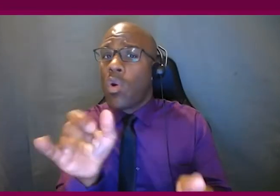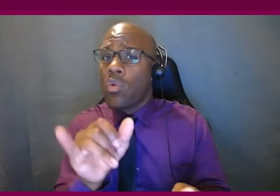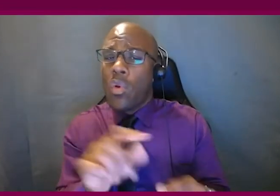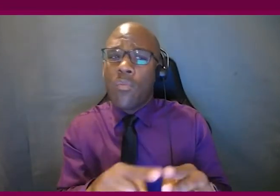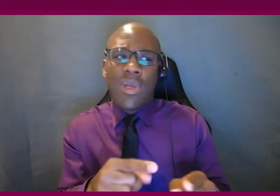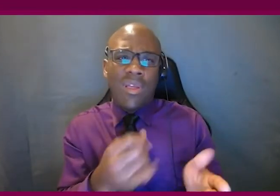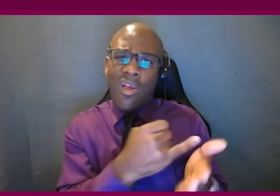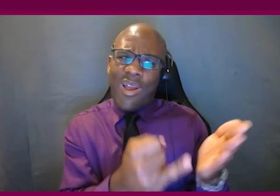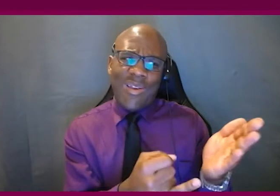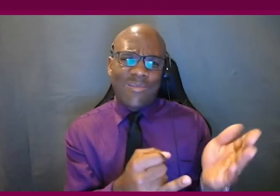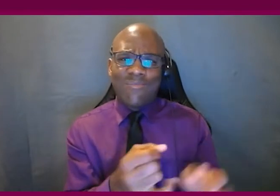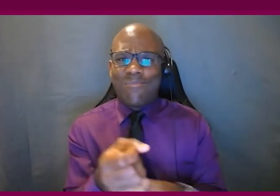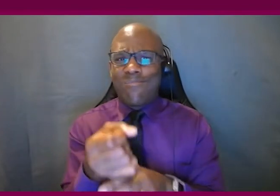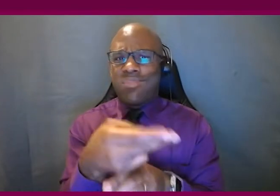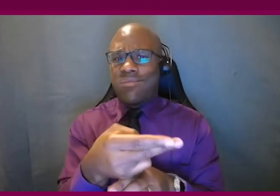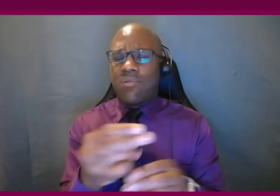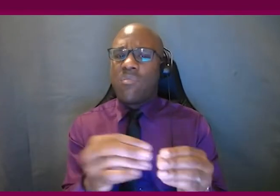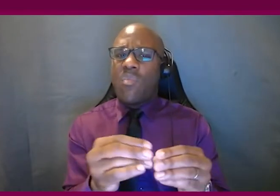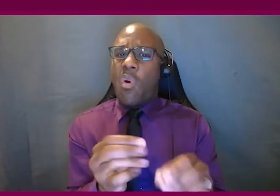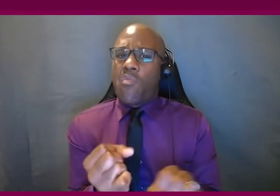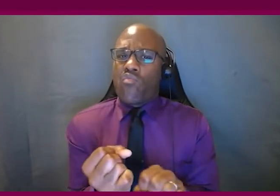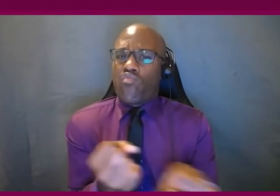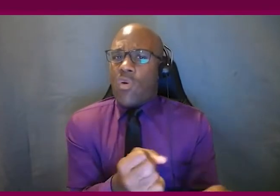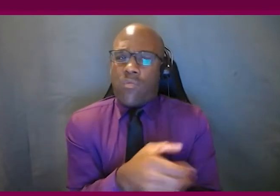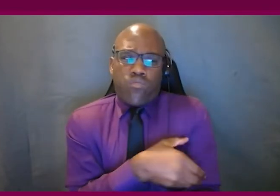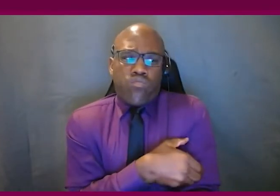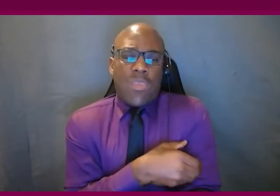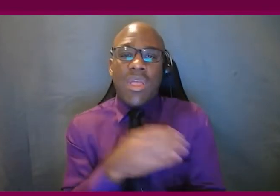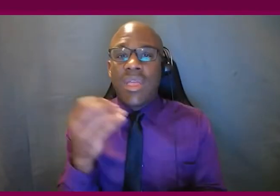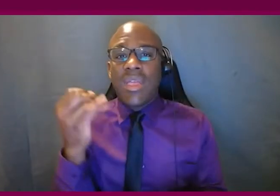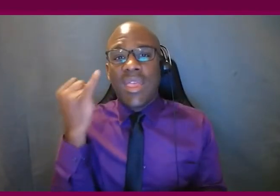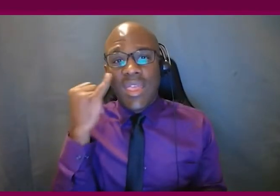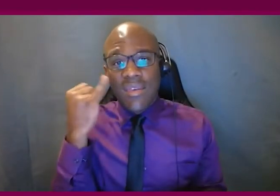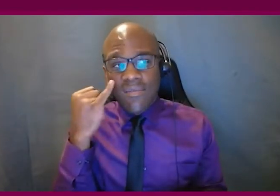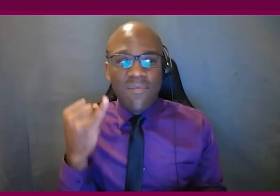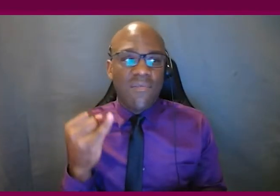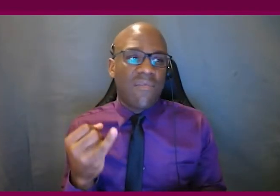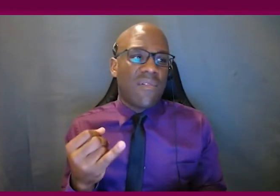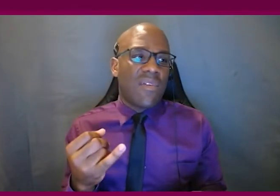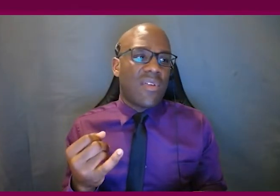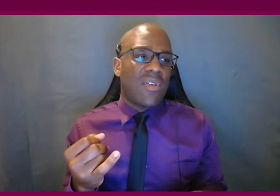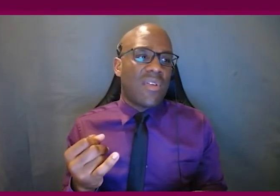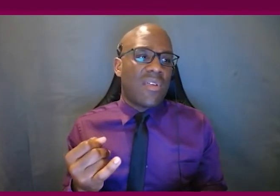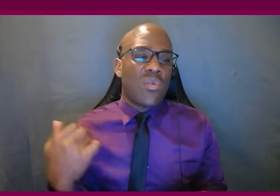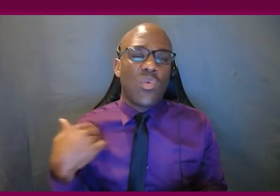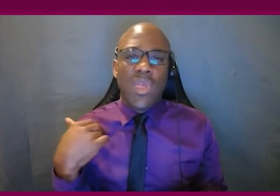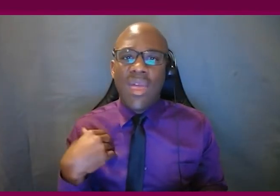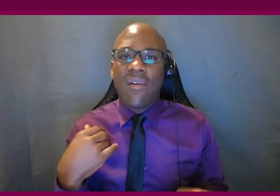Bri Beck: I also think with art, there's no one way to do it.